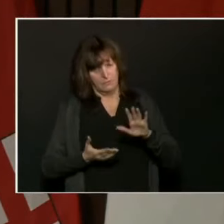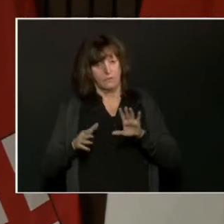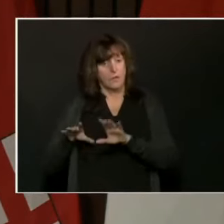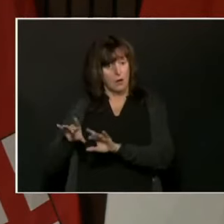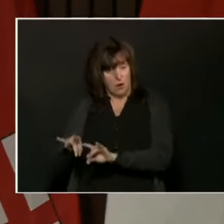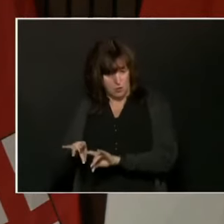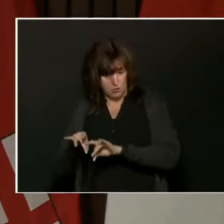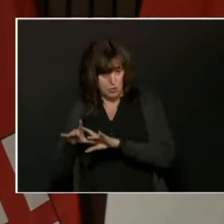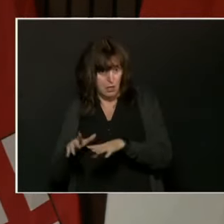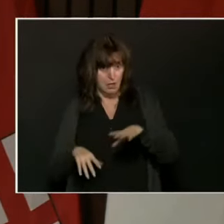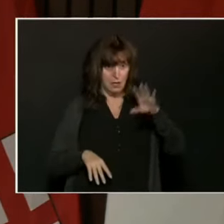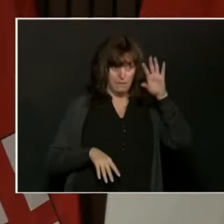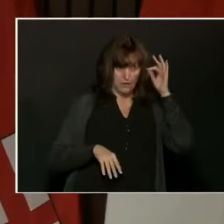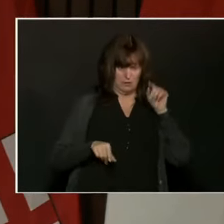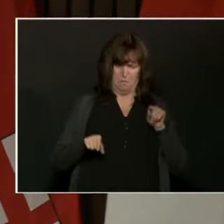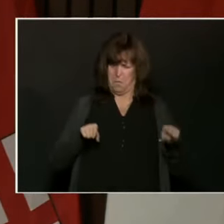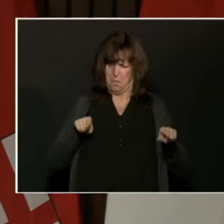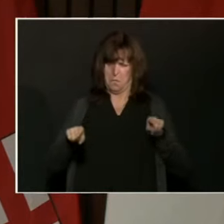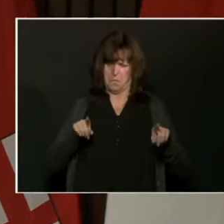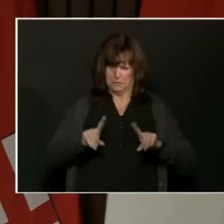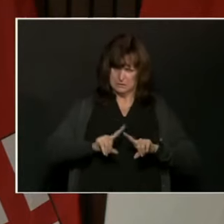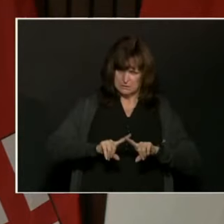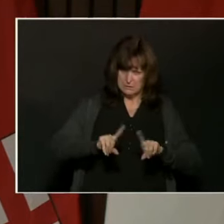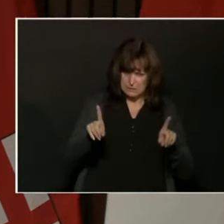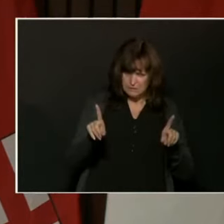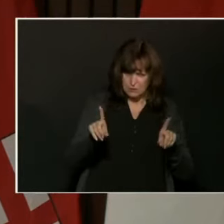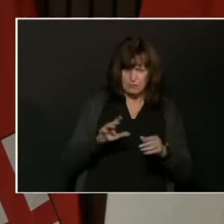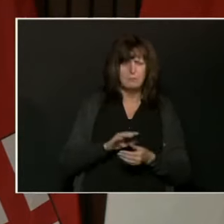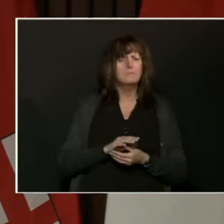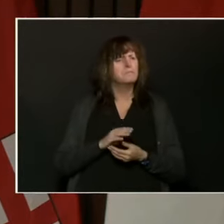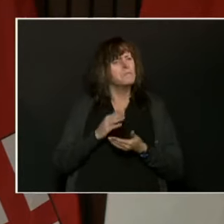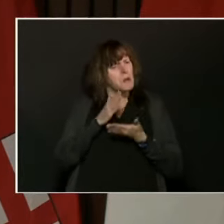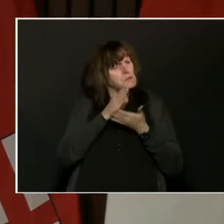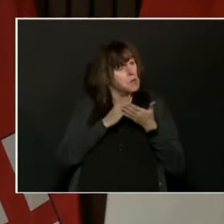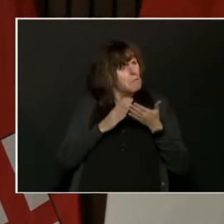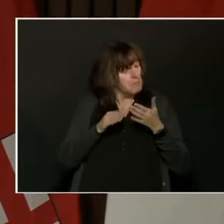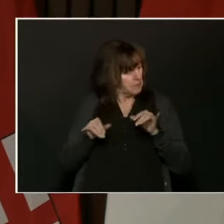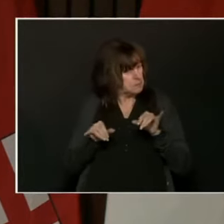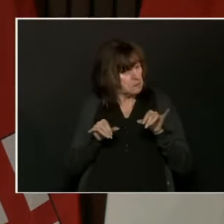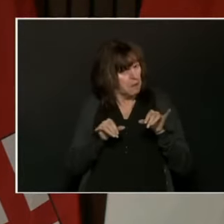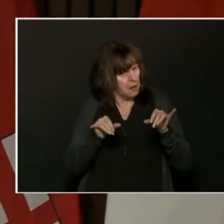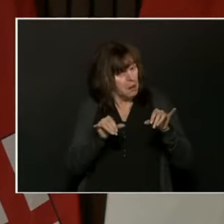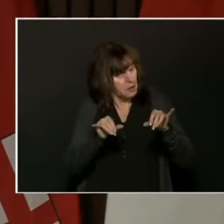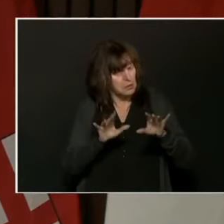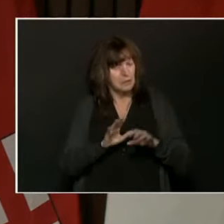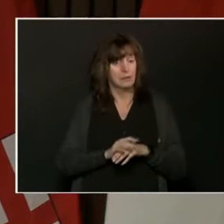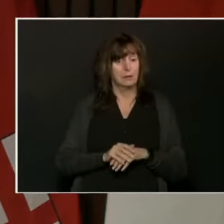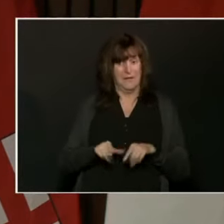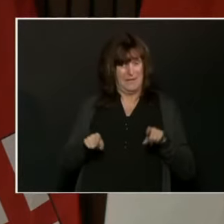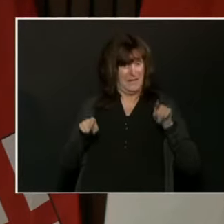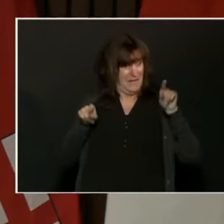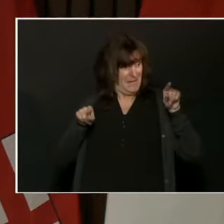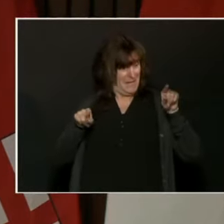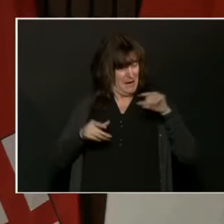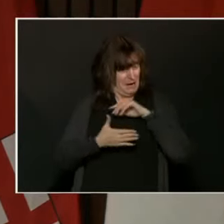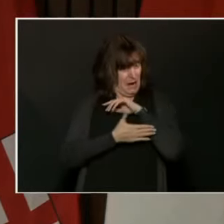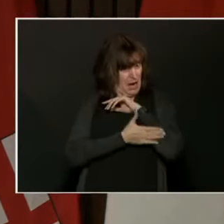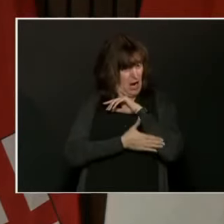THERE IS VARIATION, WITH DIFFERENCES BETWEEN AUSTRALIA, AND FRANCE.